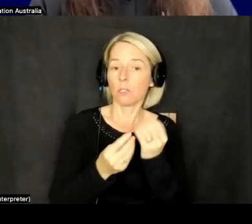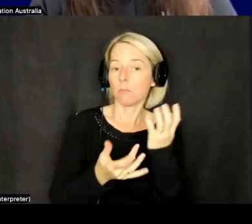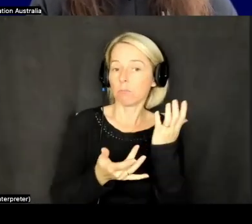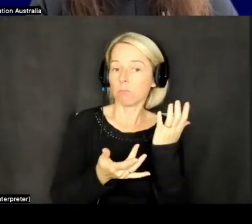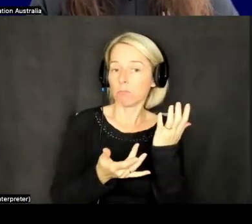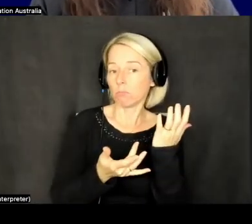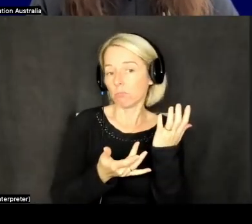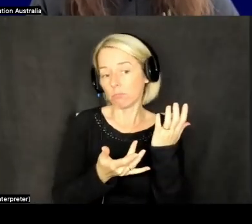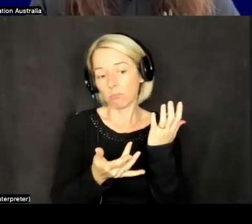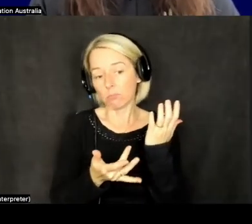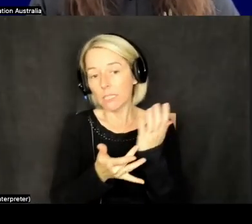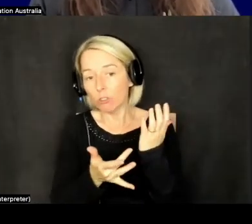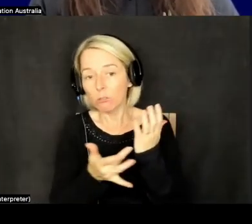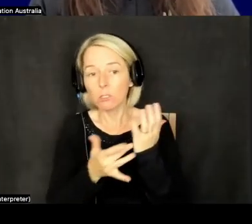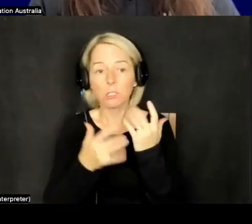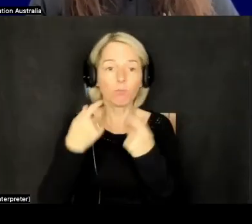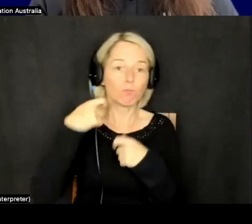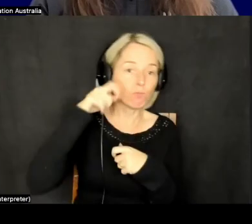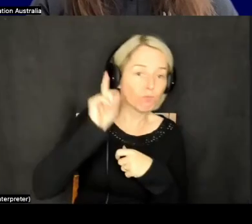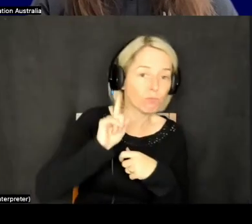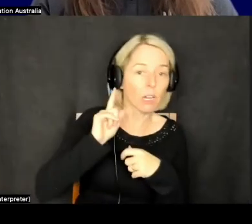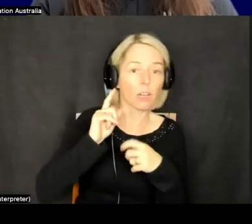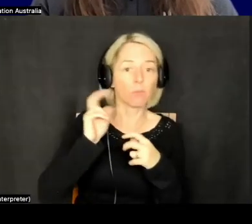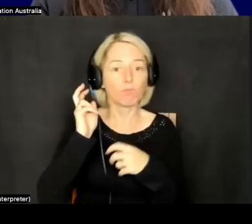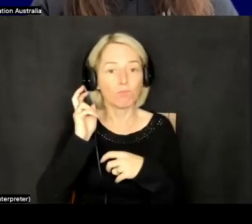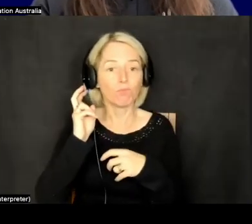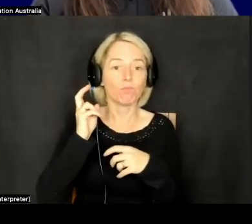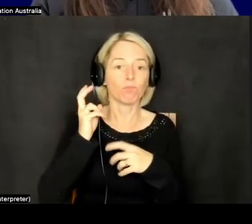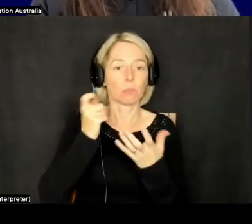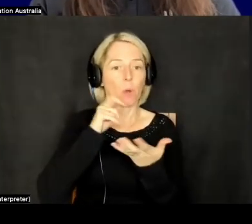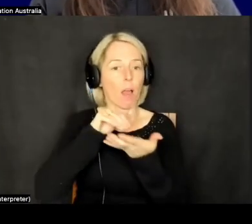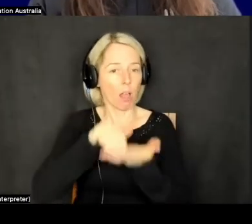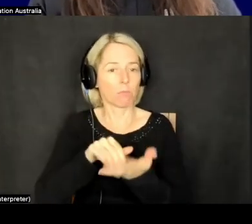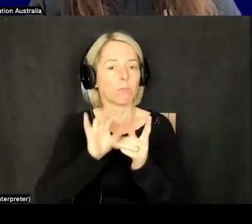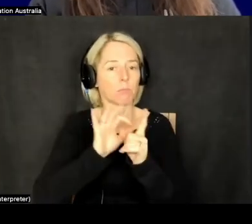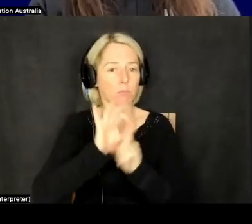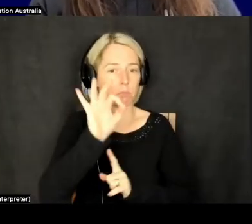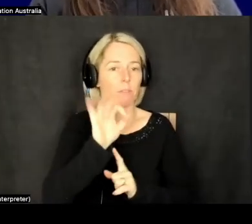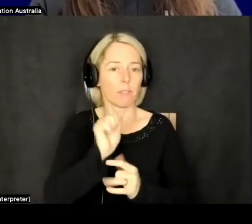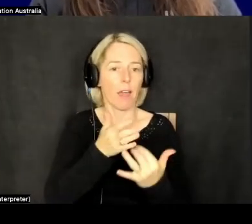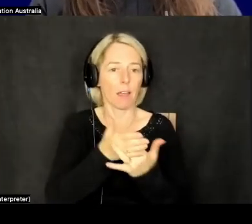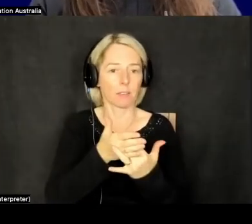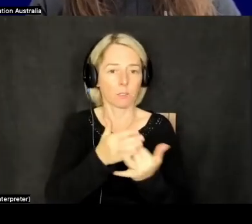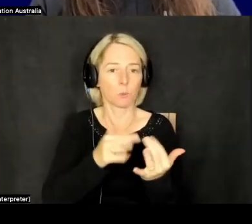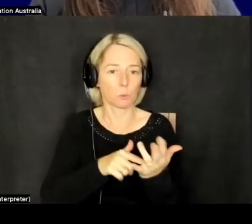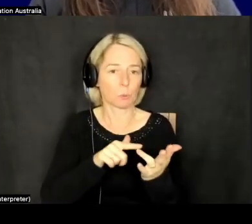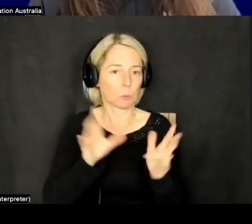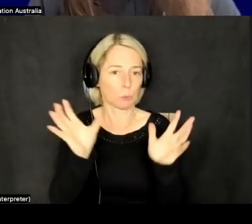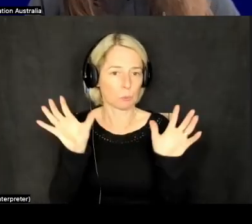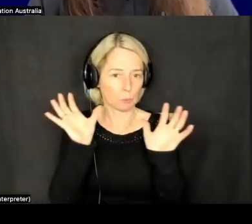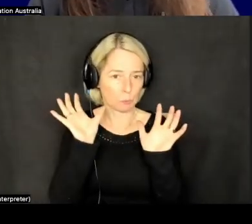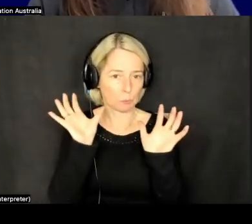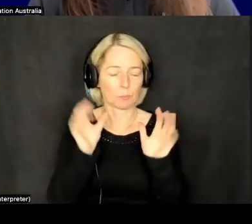are going to improve their access to sound. It might also be the teacher of the deafblind